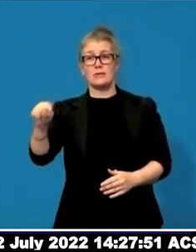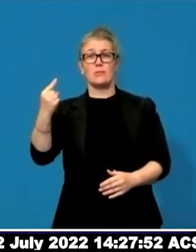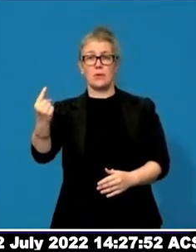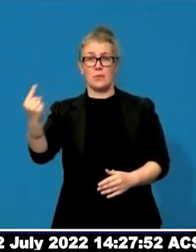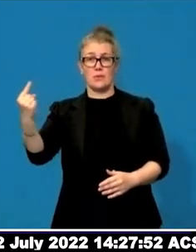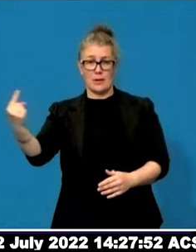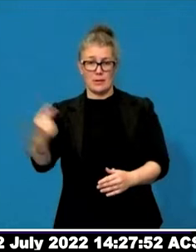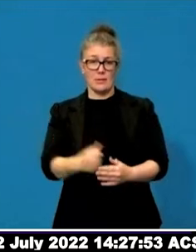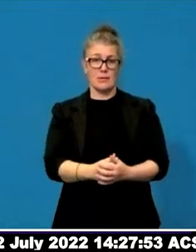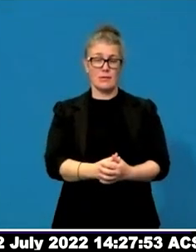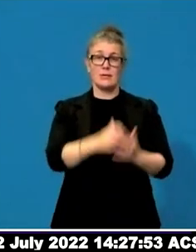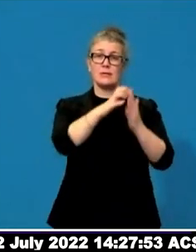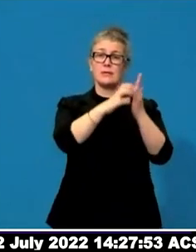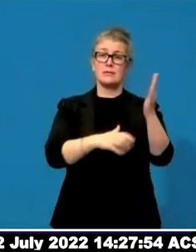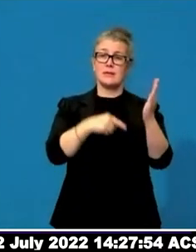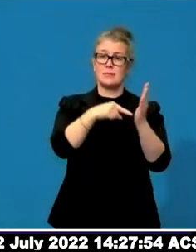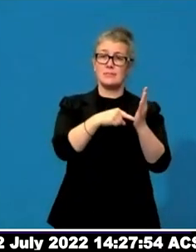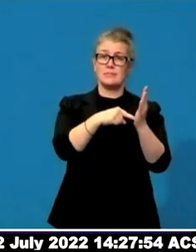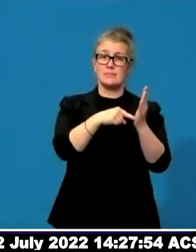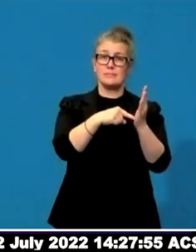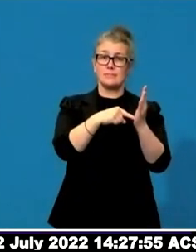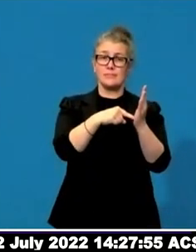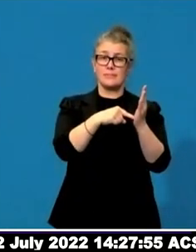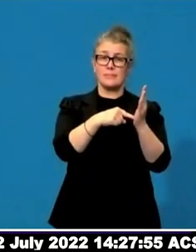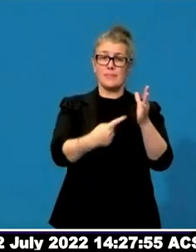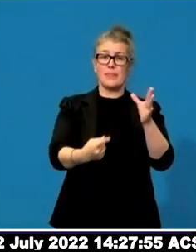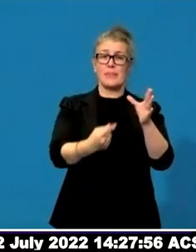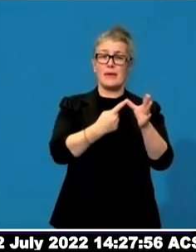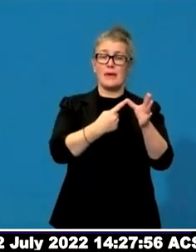This statement is in Hearing Bundle A at tab 34.